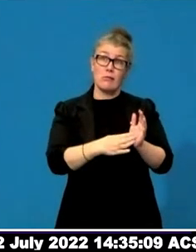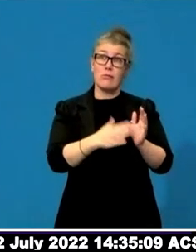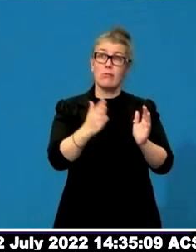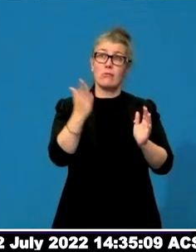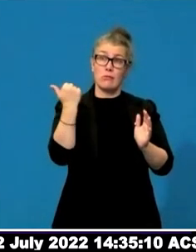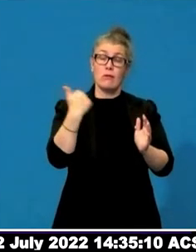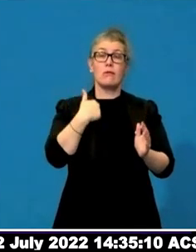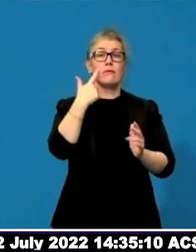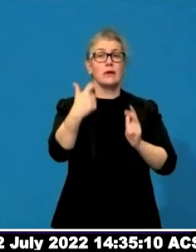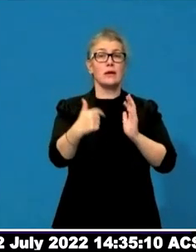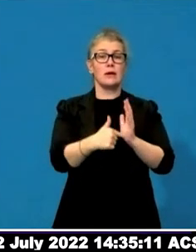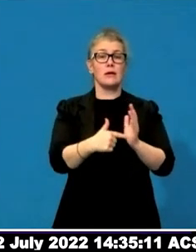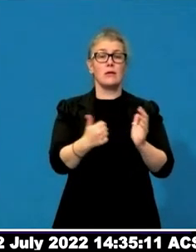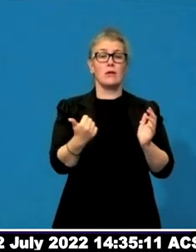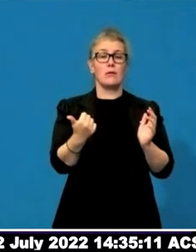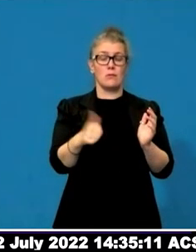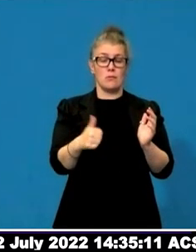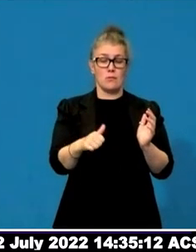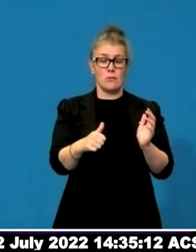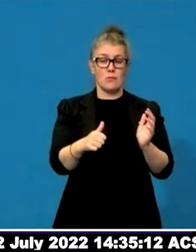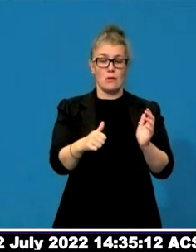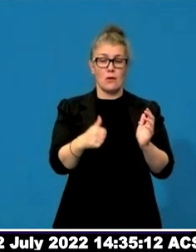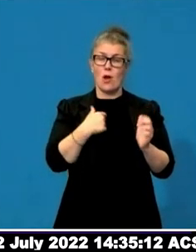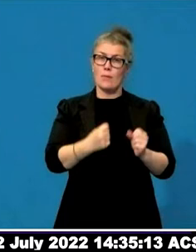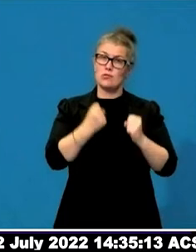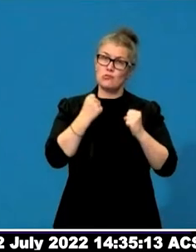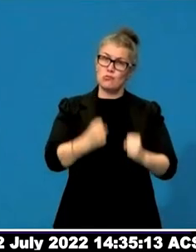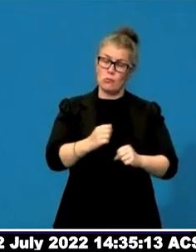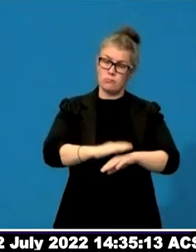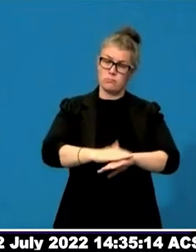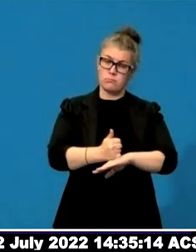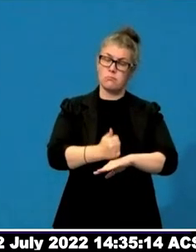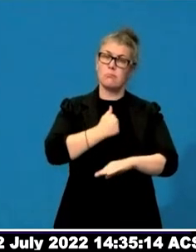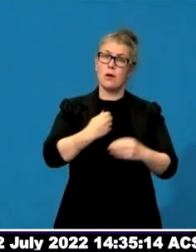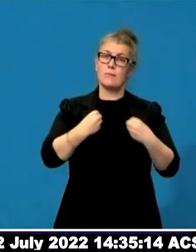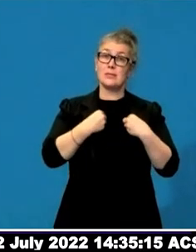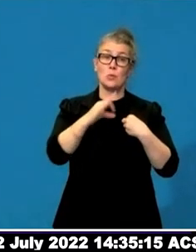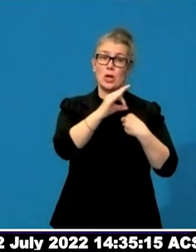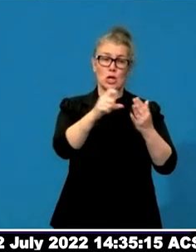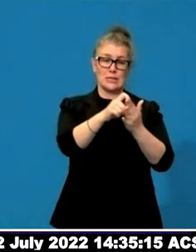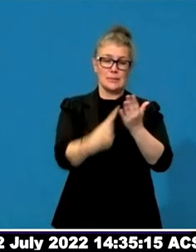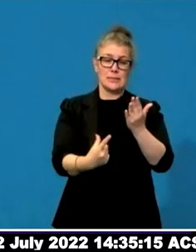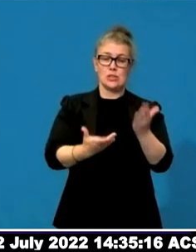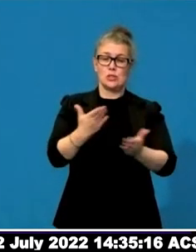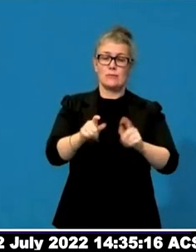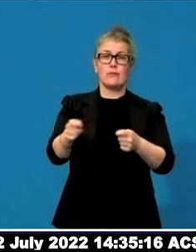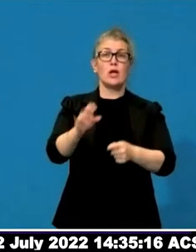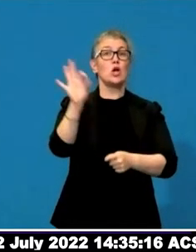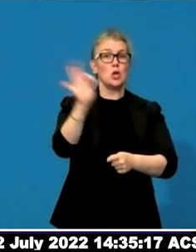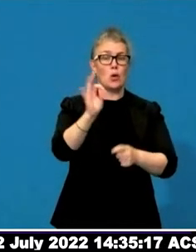I solidified my stance in this business, that we are not a disability service provider; we are a cultural services provider.